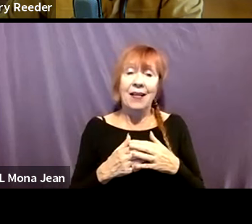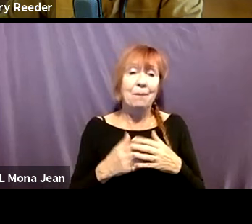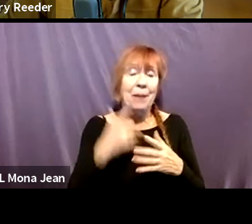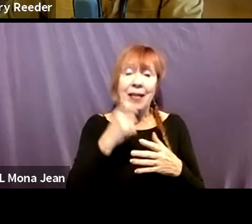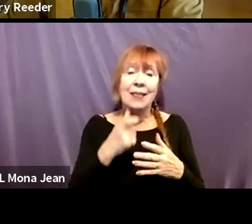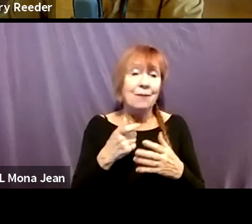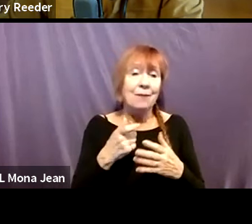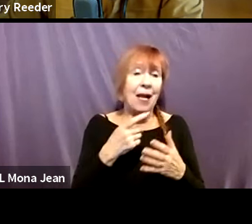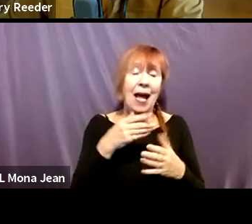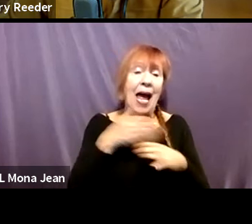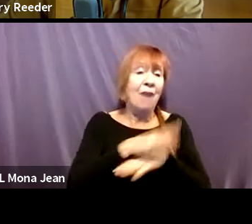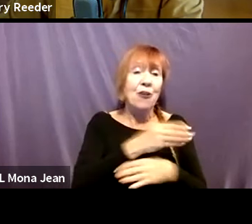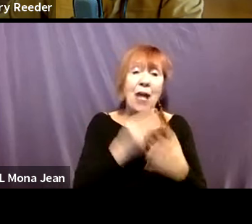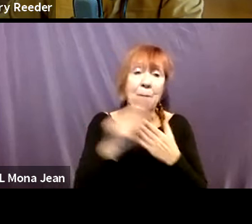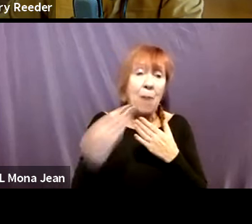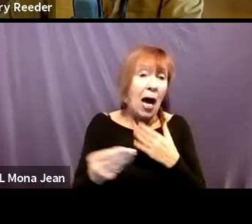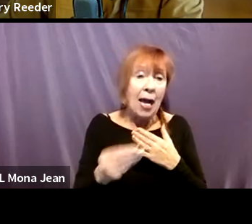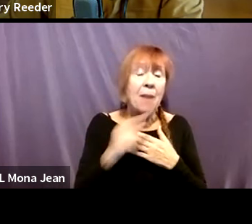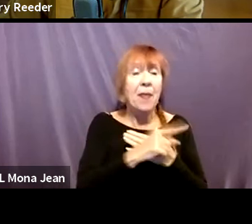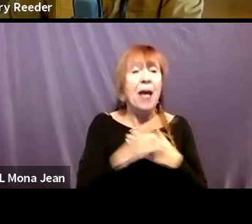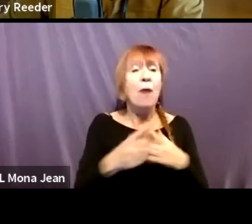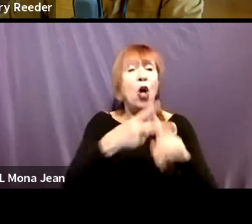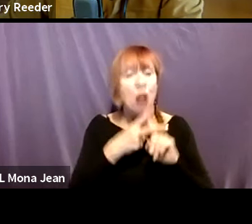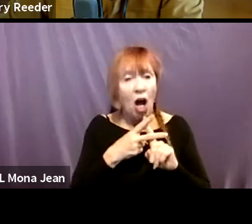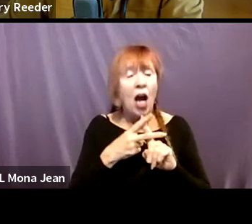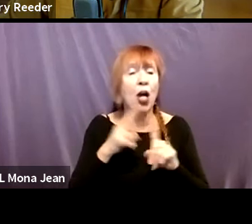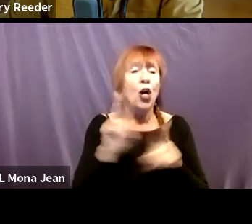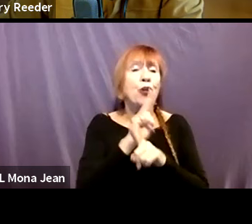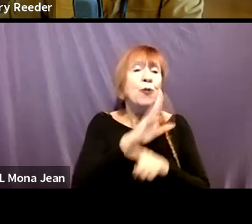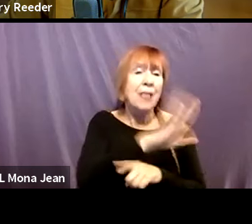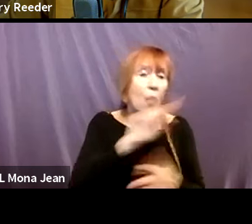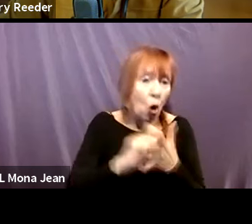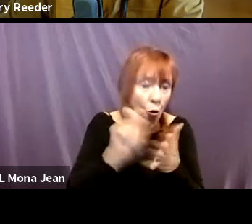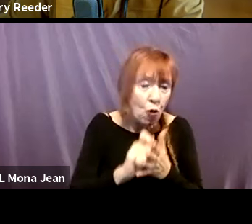they're gonna bring in writers, a Writer's Room, and they're gonna change stuff. So I think just having Yeah.